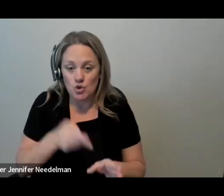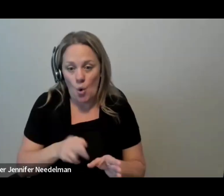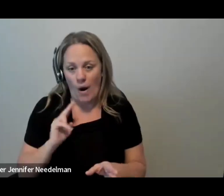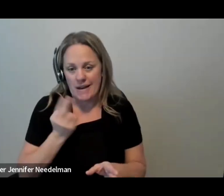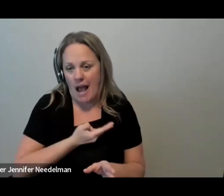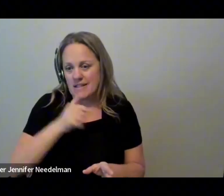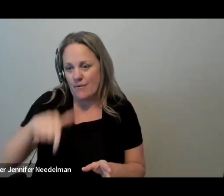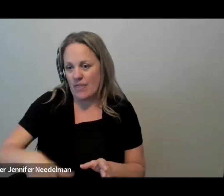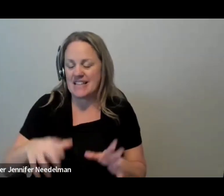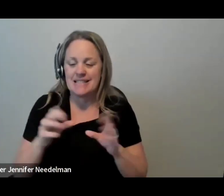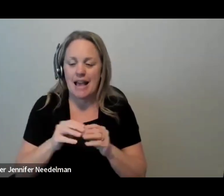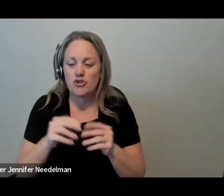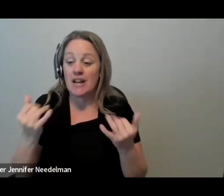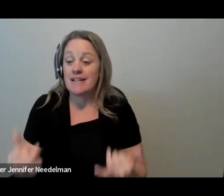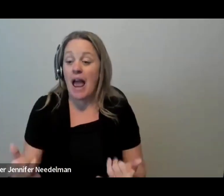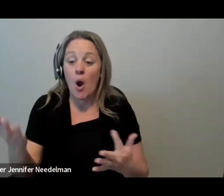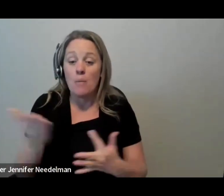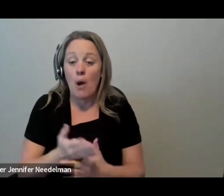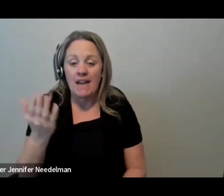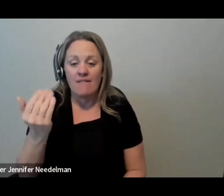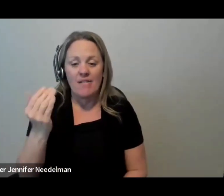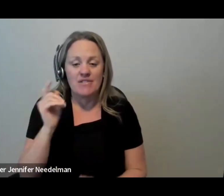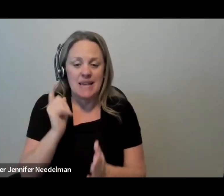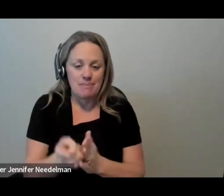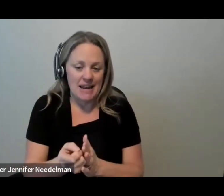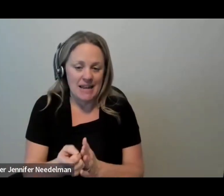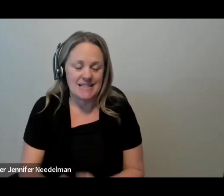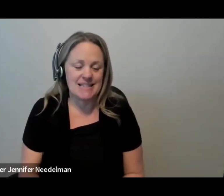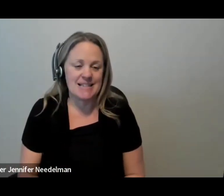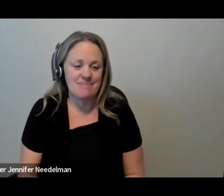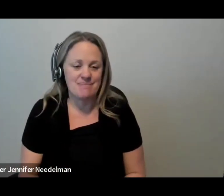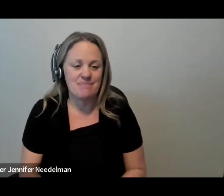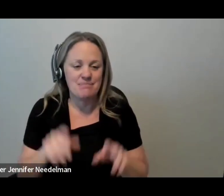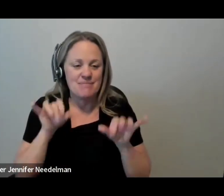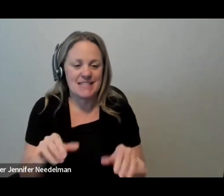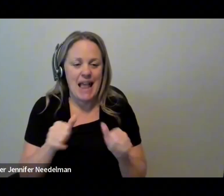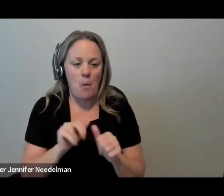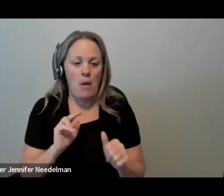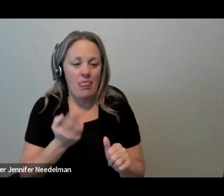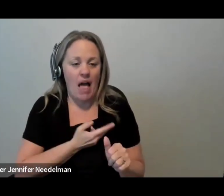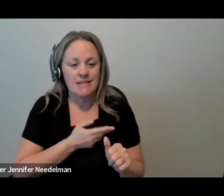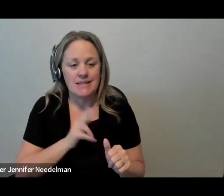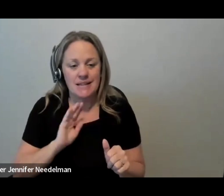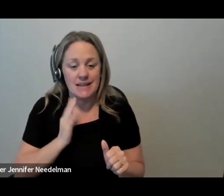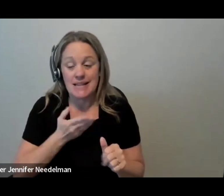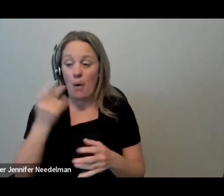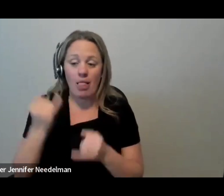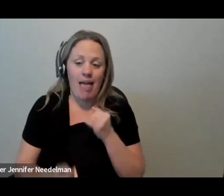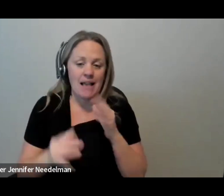We are going to take a 15 minute break, but stay with us because our last session of the day,